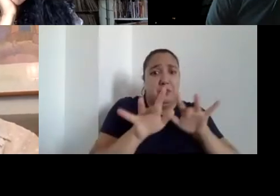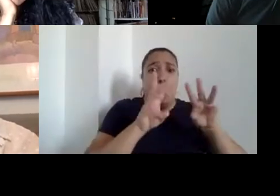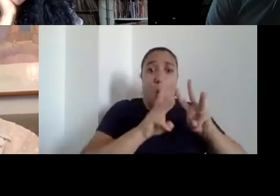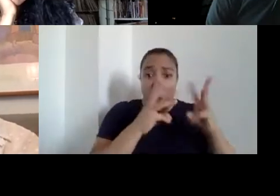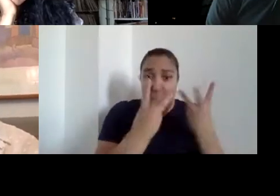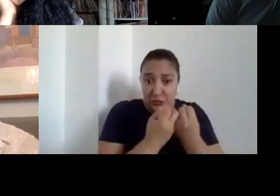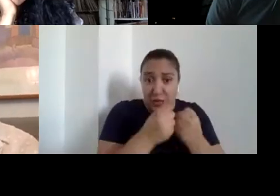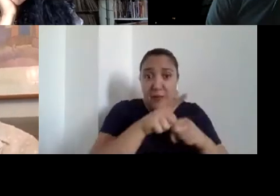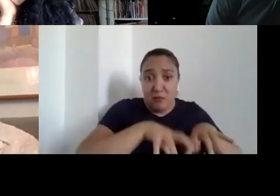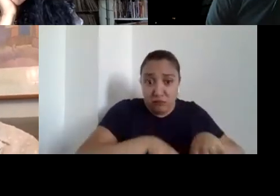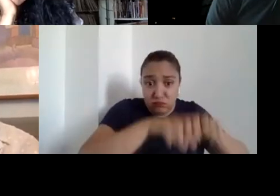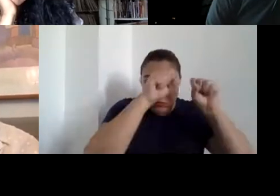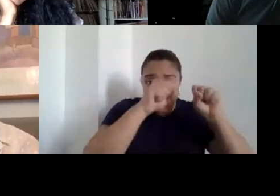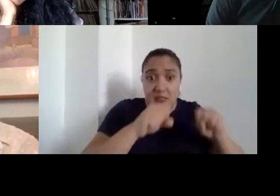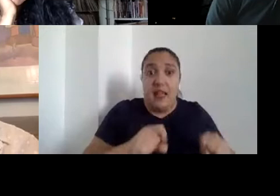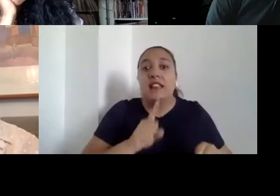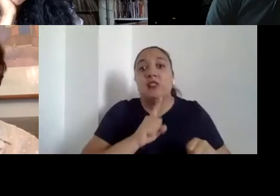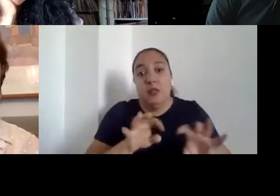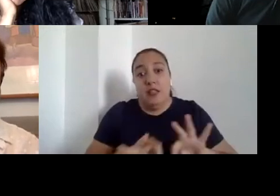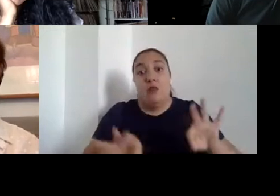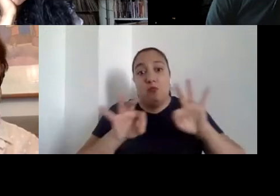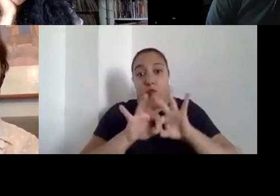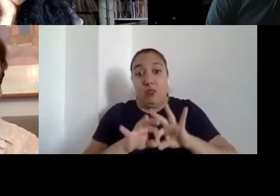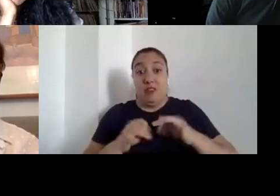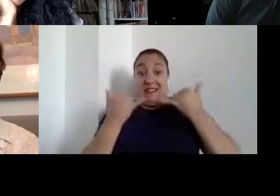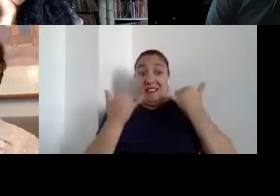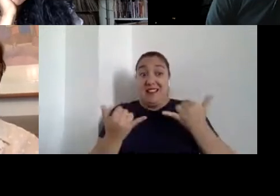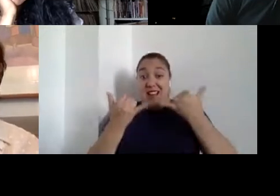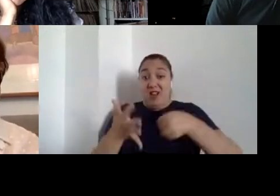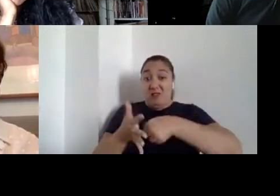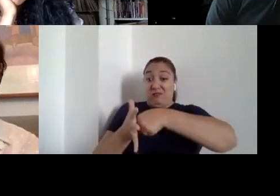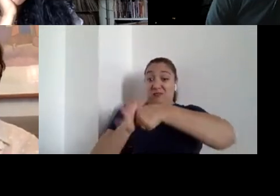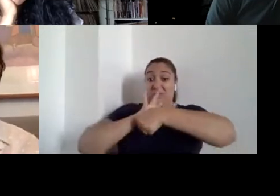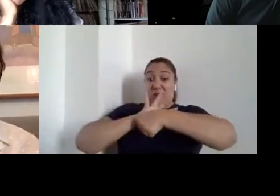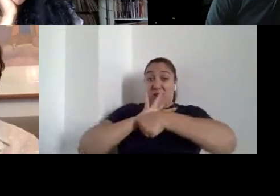me that we don't have to fly people here. We have a huge community of people and